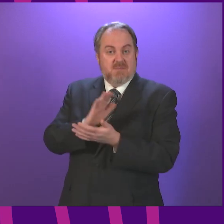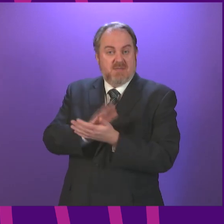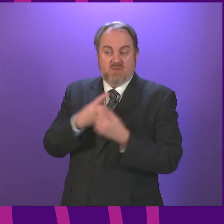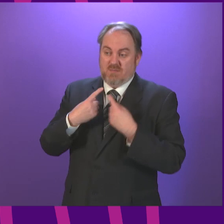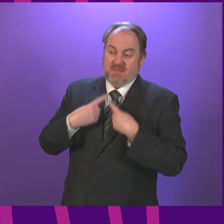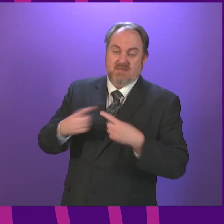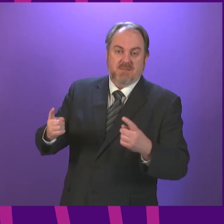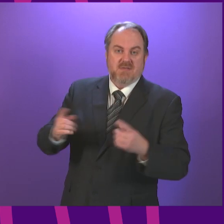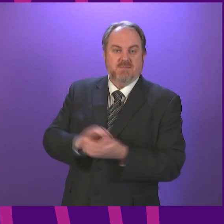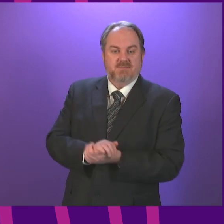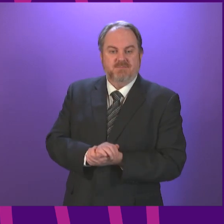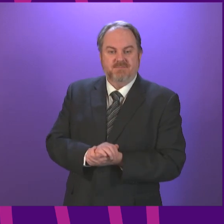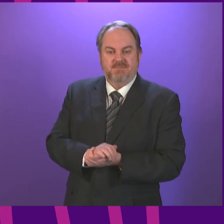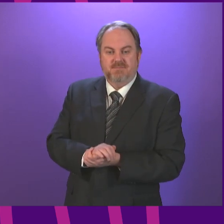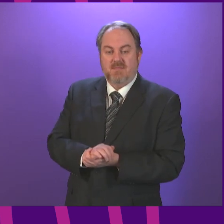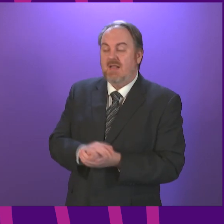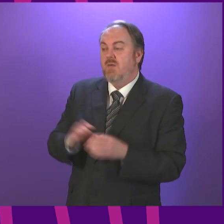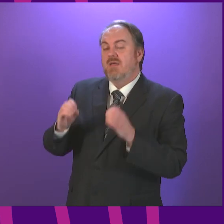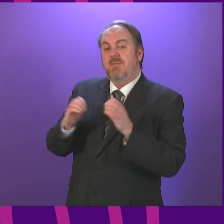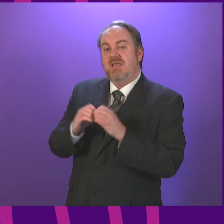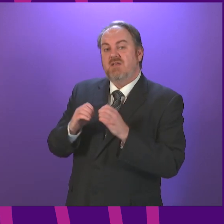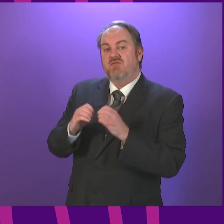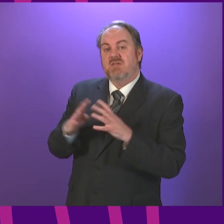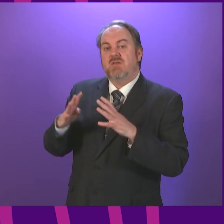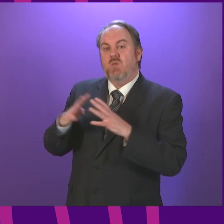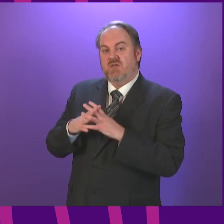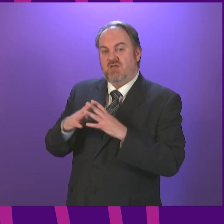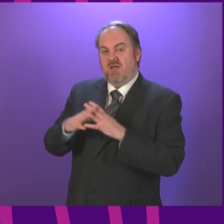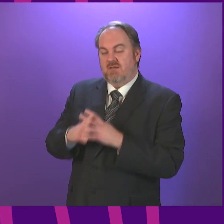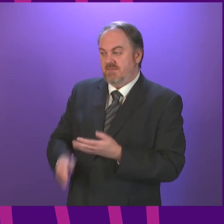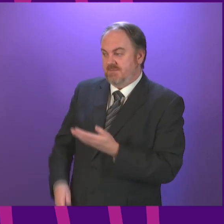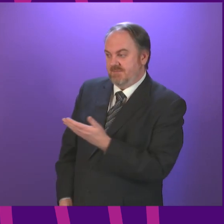Beatrice Wishart (Shetland Islands) (LD): The Highlands and Islands Airports Limited